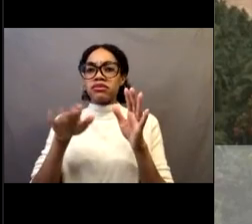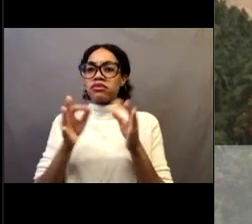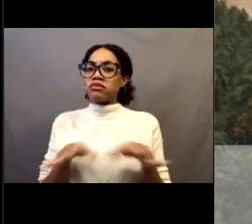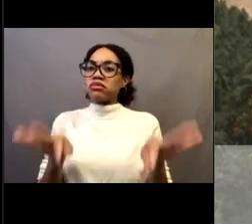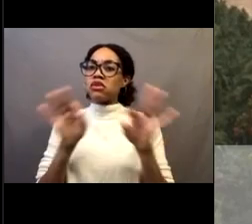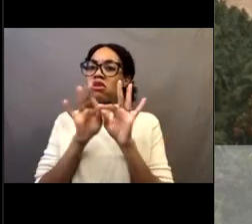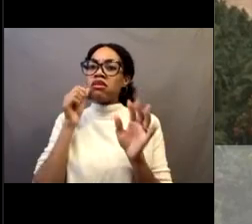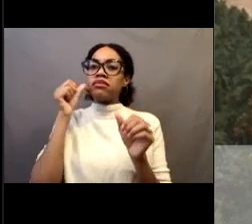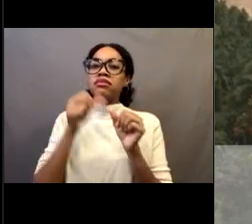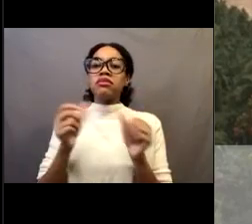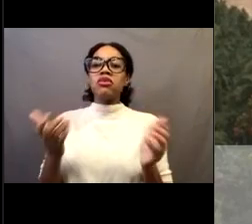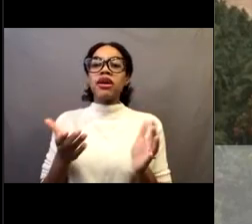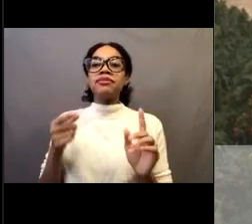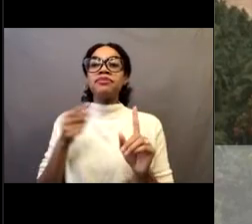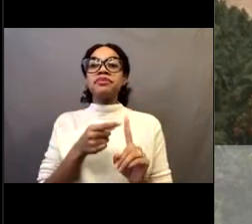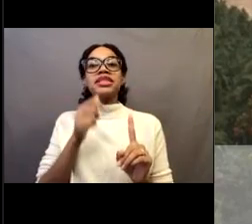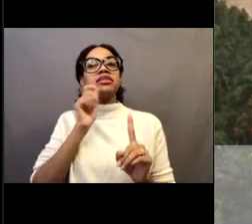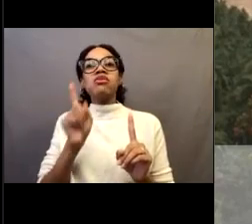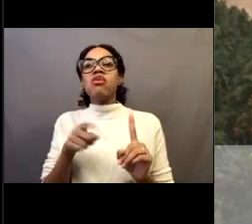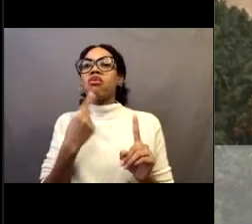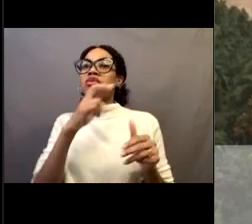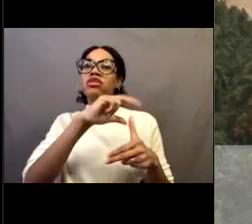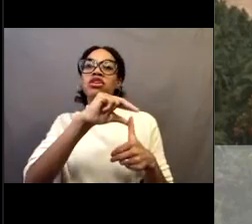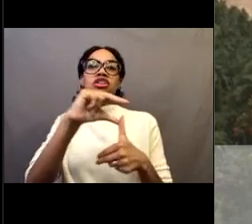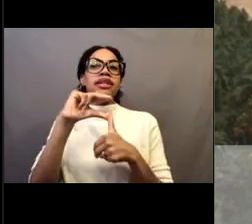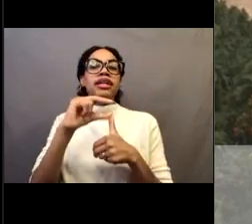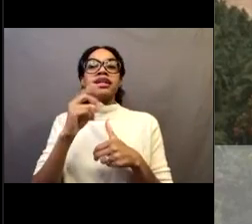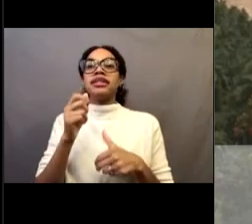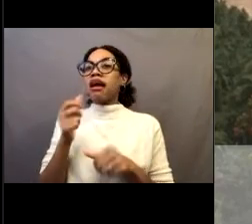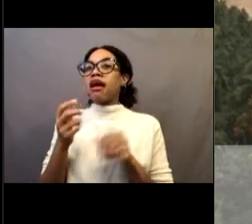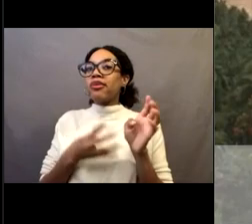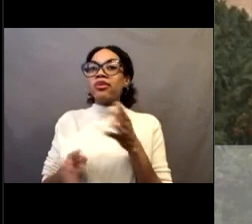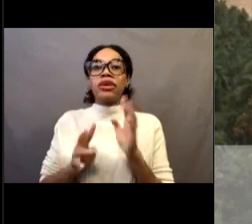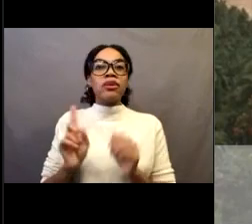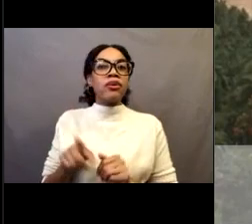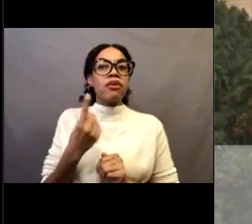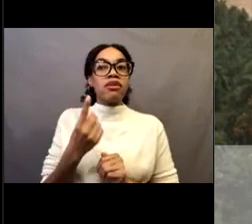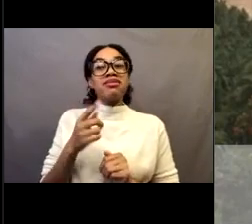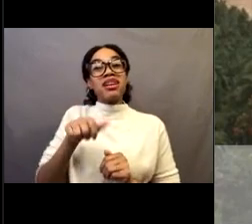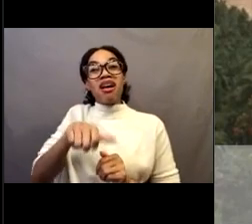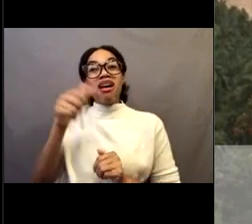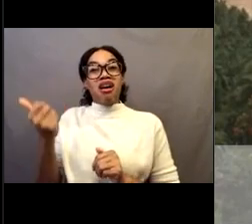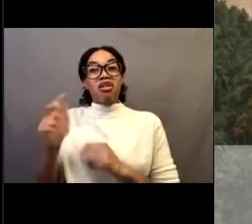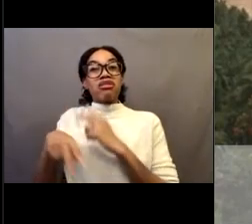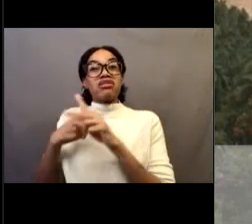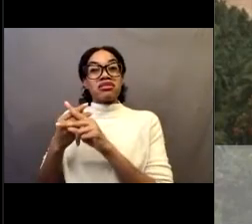just the hurricanes or those big 200 mile an hour winds it's the other type of storms that you guys mentioned